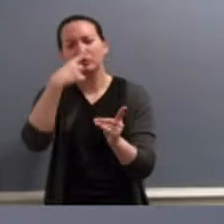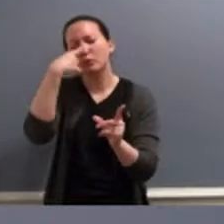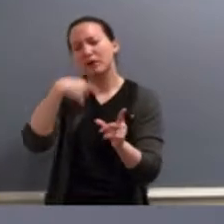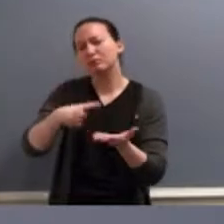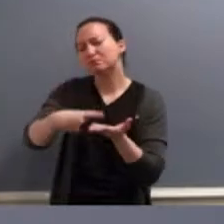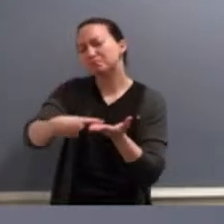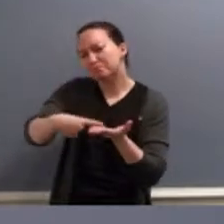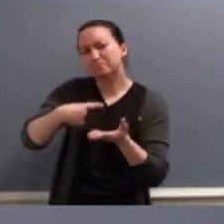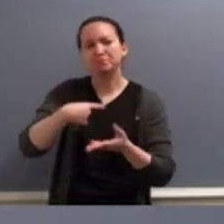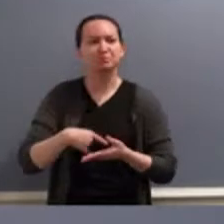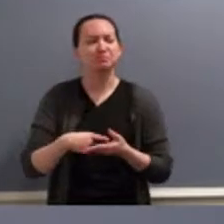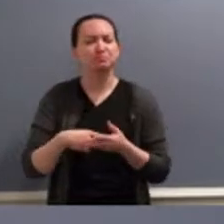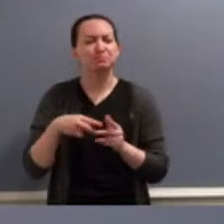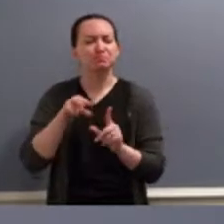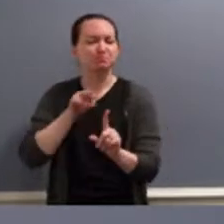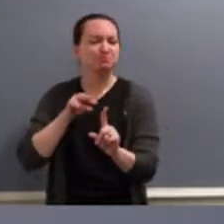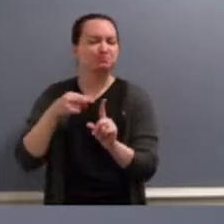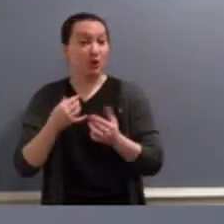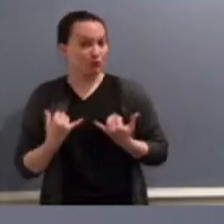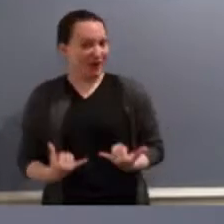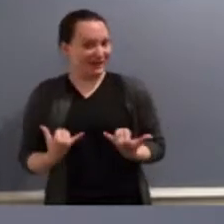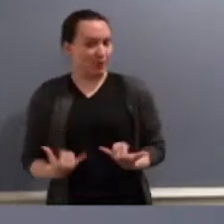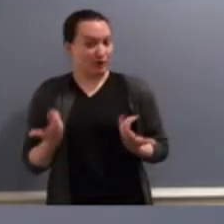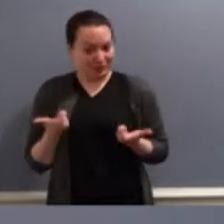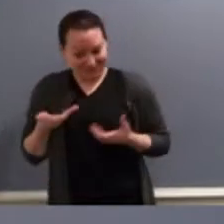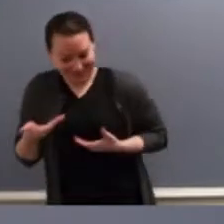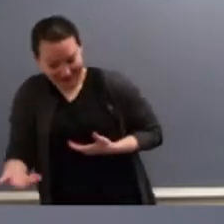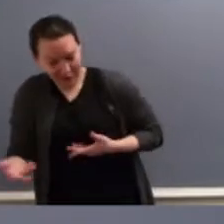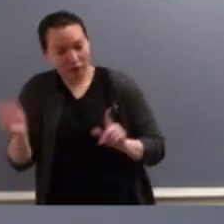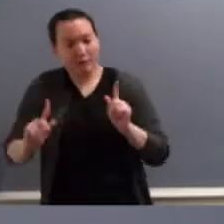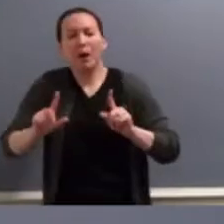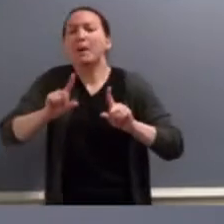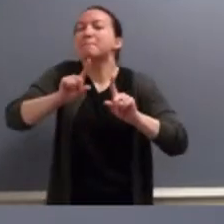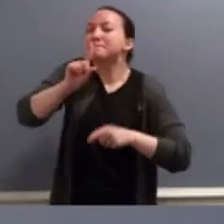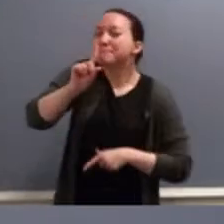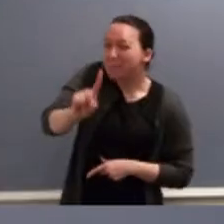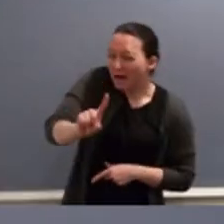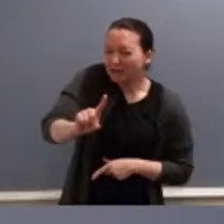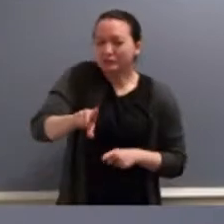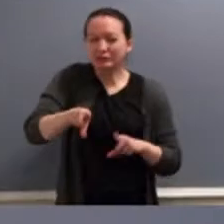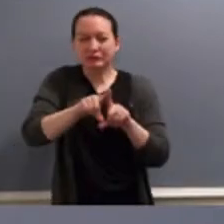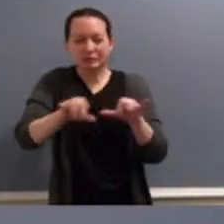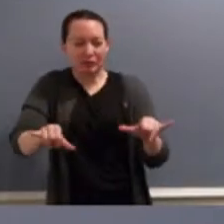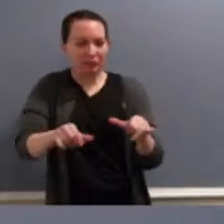about in terms of right now we're trying to hire people but at the same time making sure that these